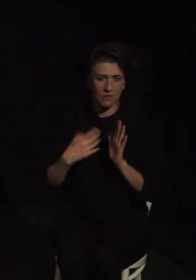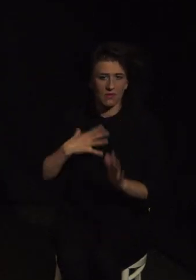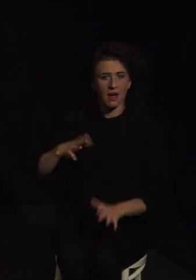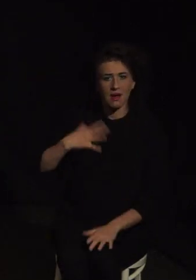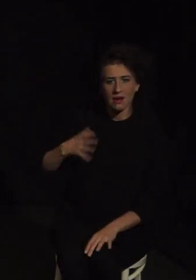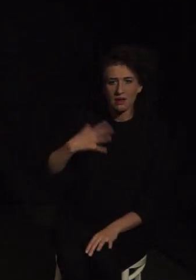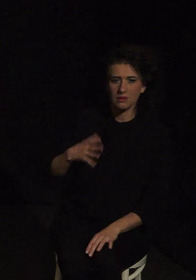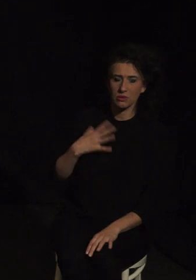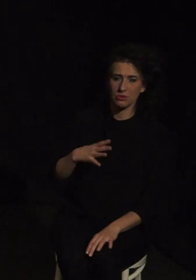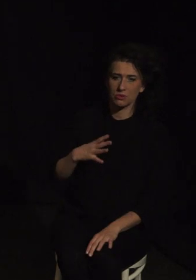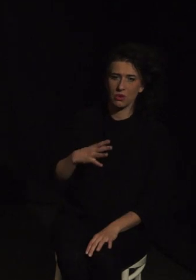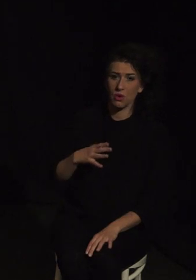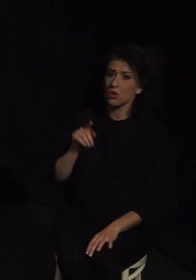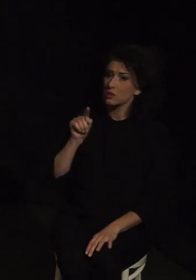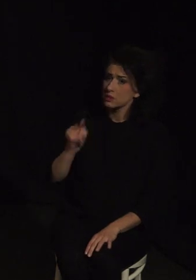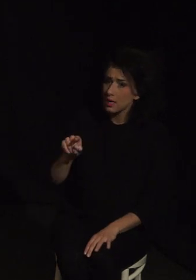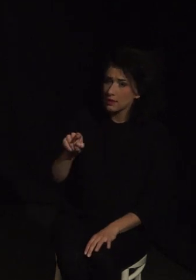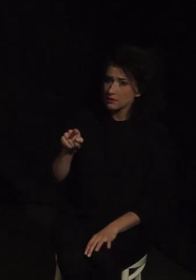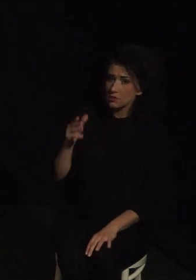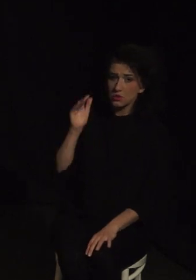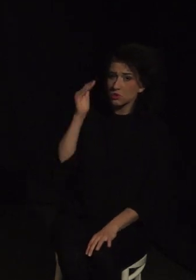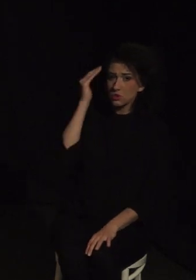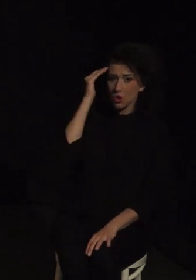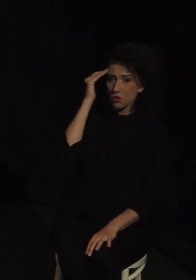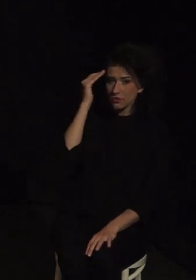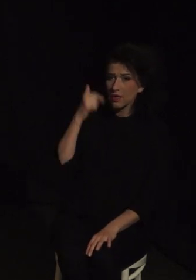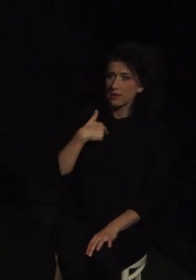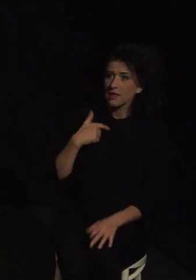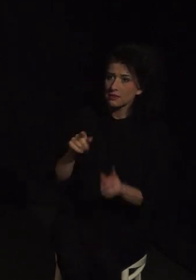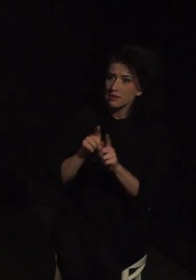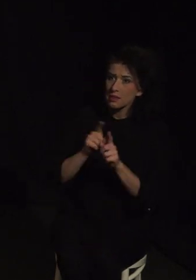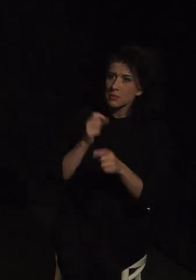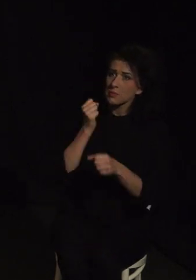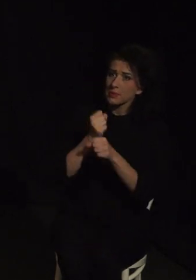"Ten tylko się dowie..." I also need to work on "dowie" here,